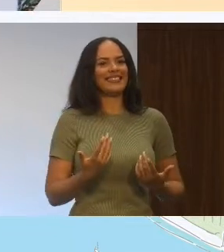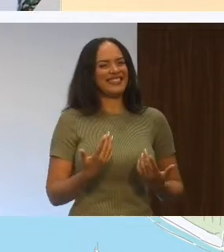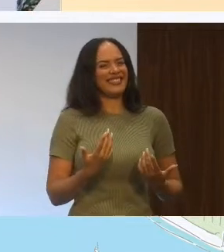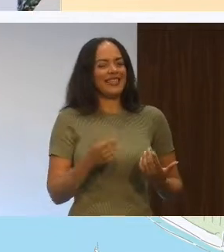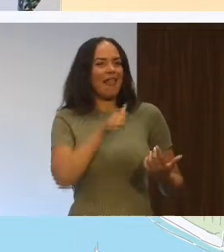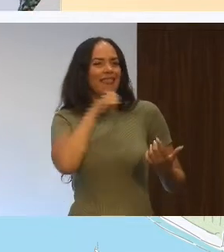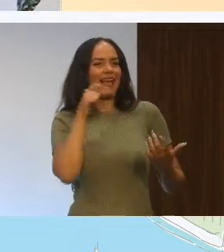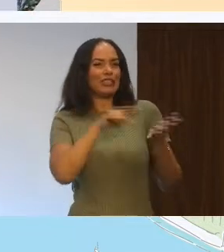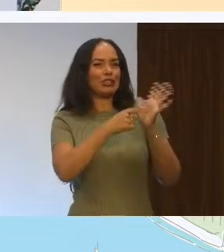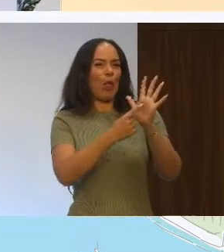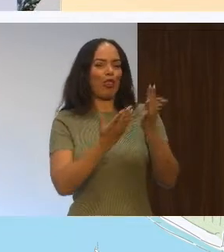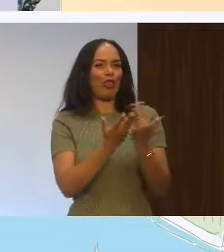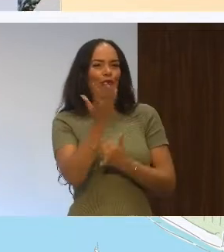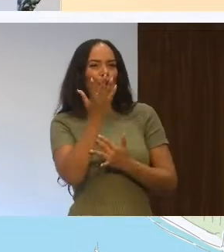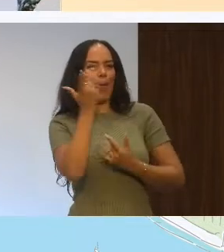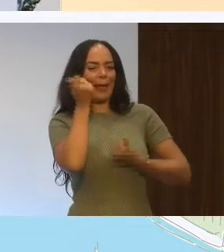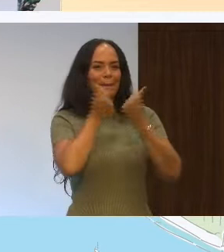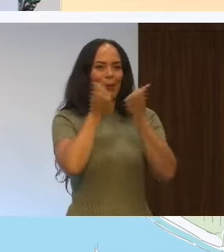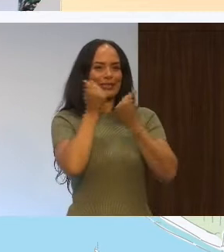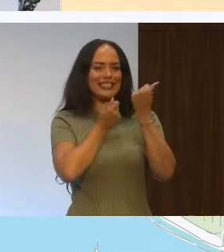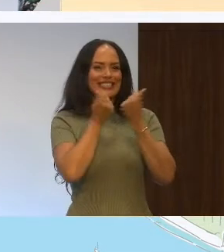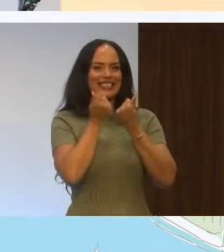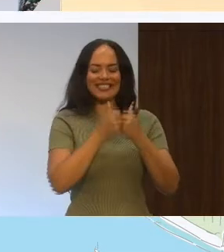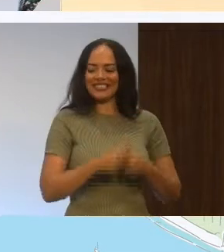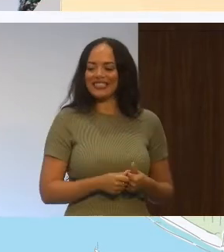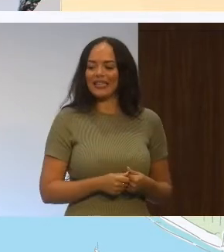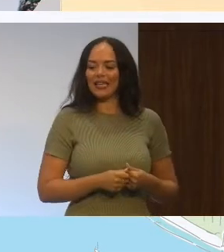So we know that migraine is not just headache